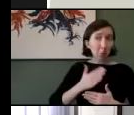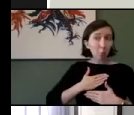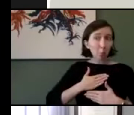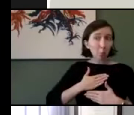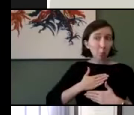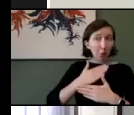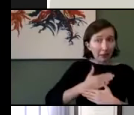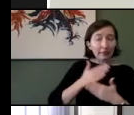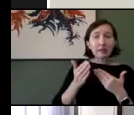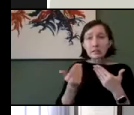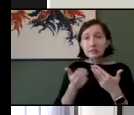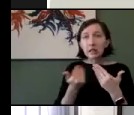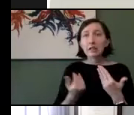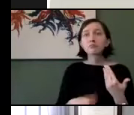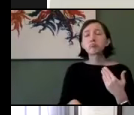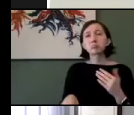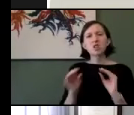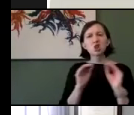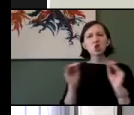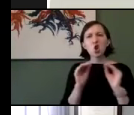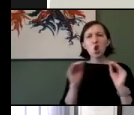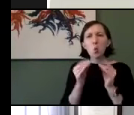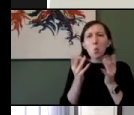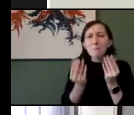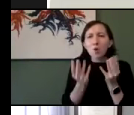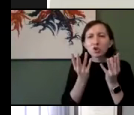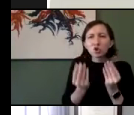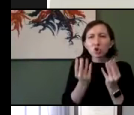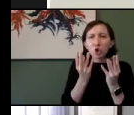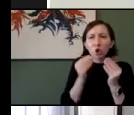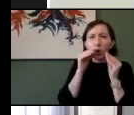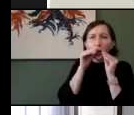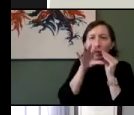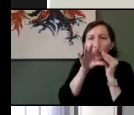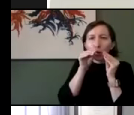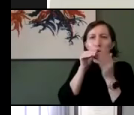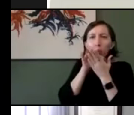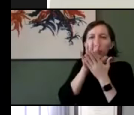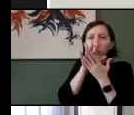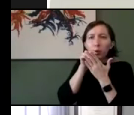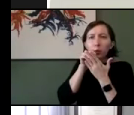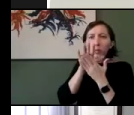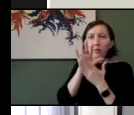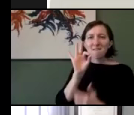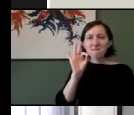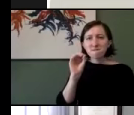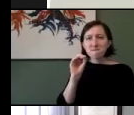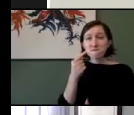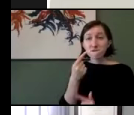doesn't have excessive moisture collect in the mask. I've seen some fog up. but I think they're getting better,